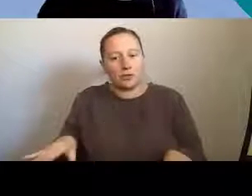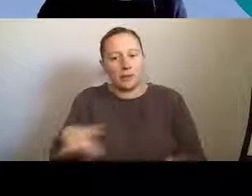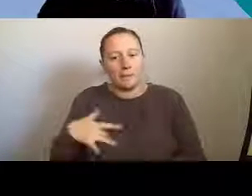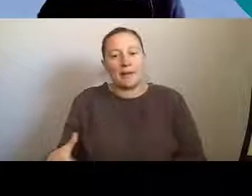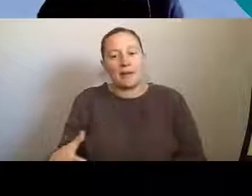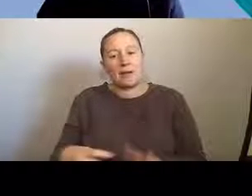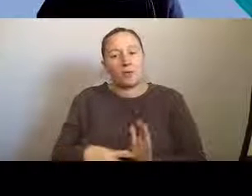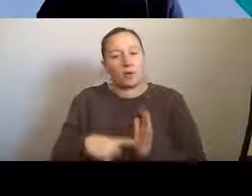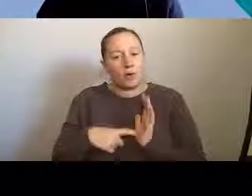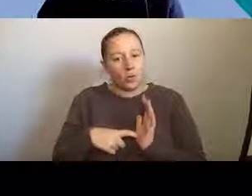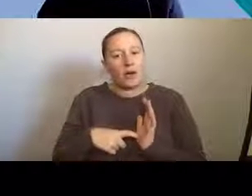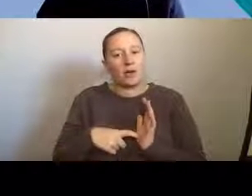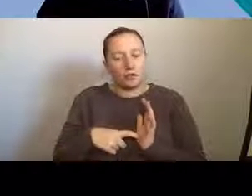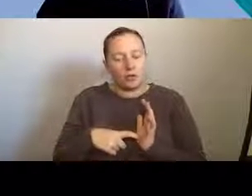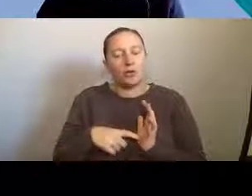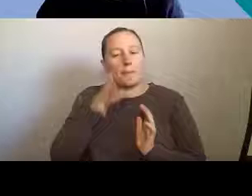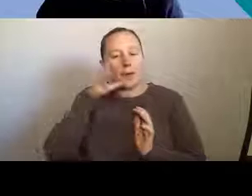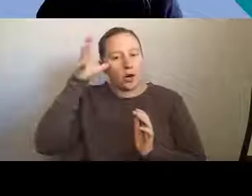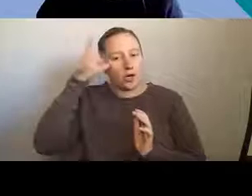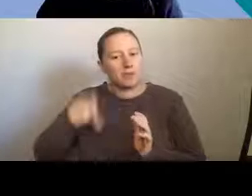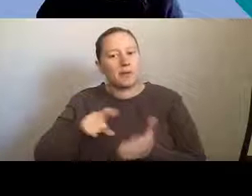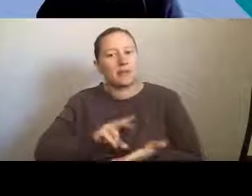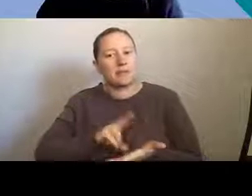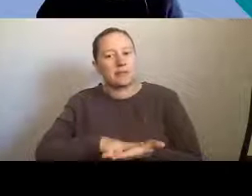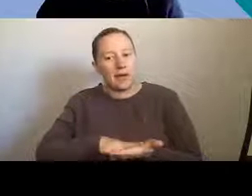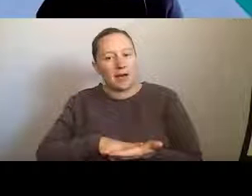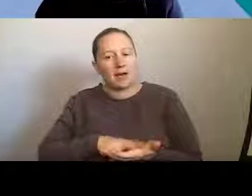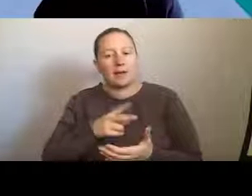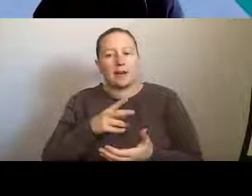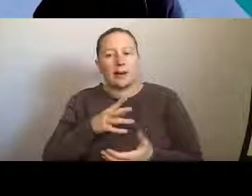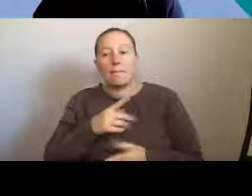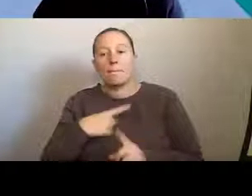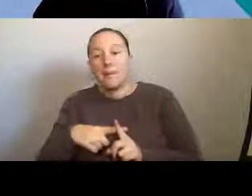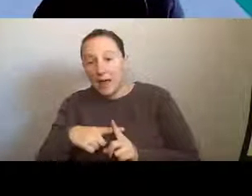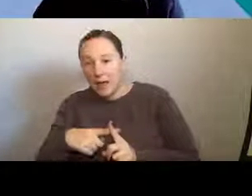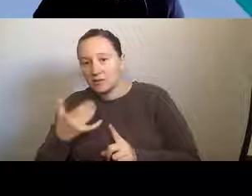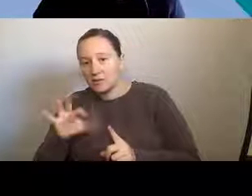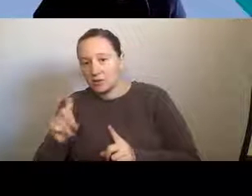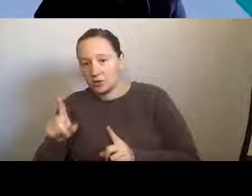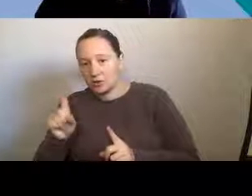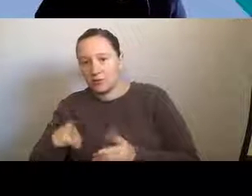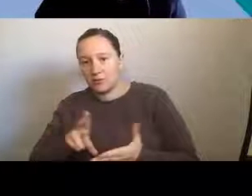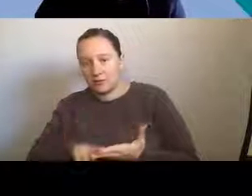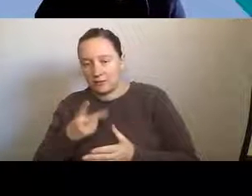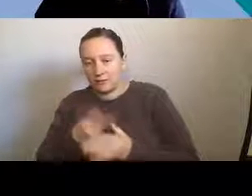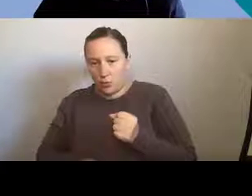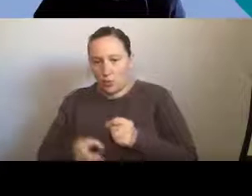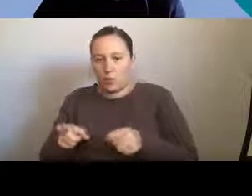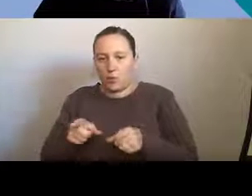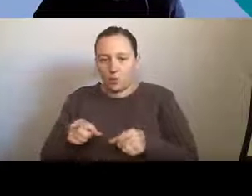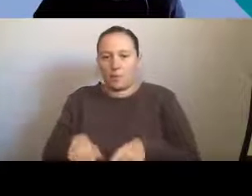to seek parental consent and the assent of the child. And we've also touched on additional protections